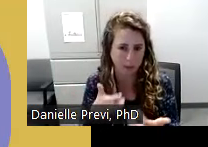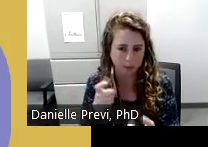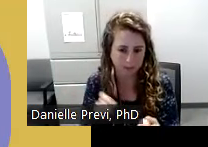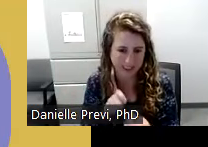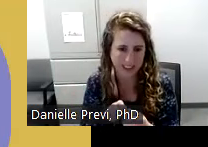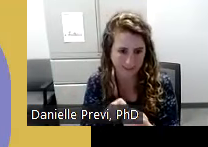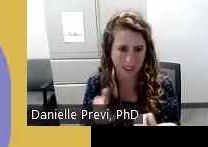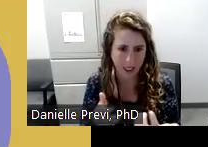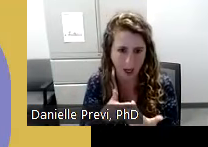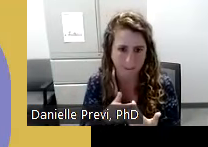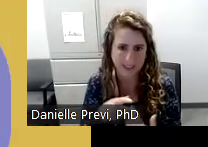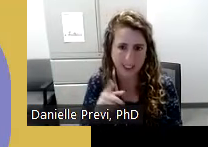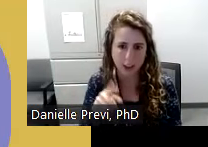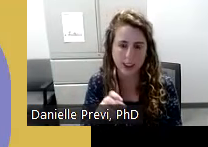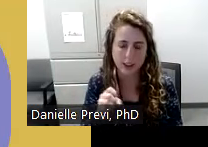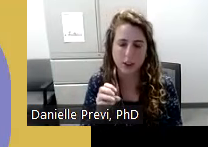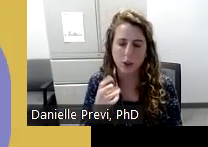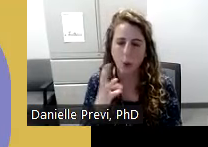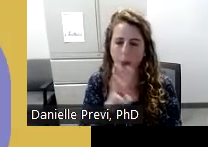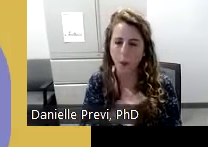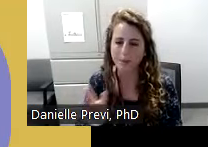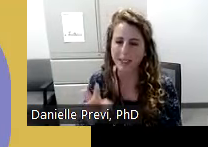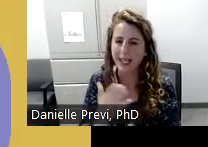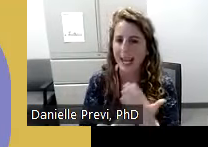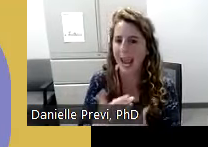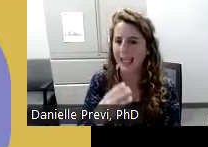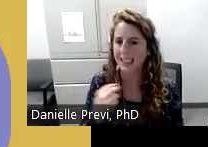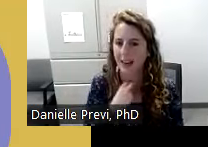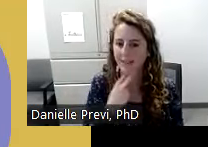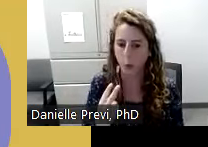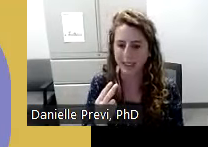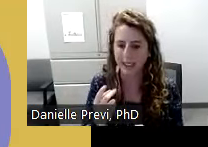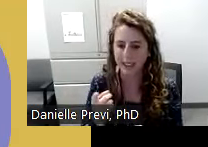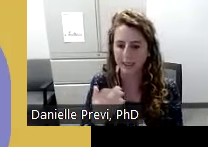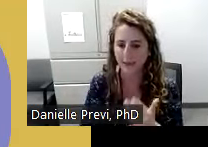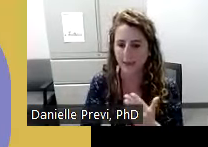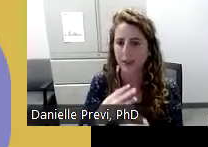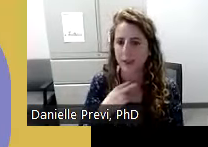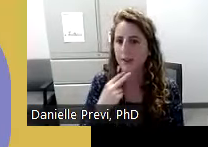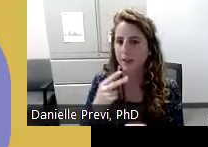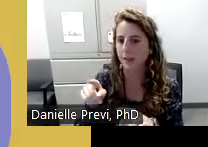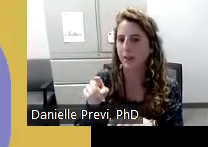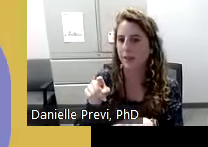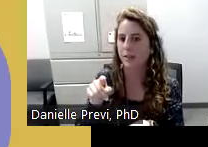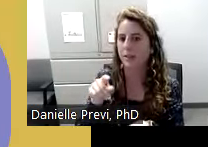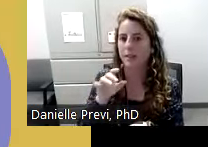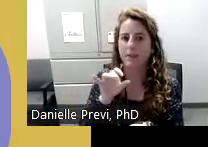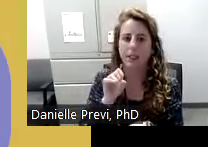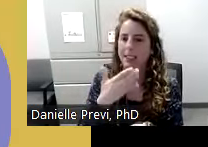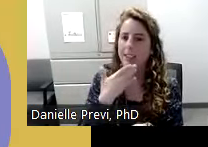And these are some classroom, very specific accommodations and recommendations. So on the Hands & Voices website (https://www.handsandvoices.org), if